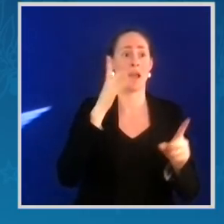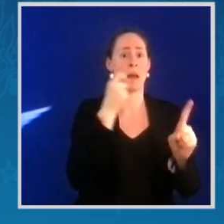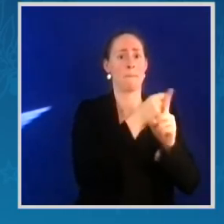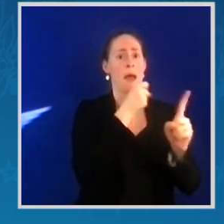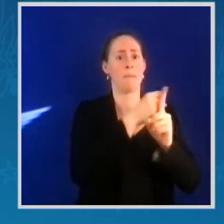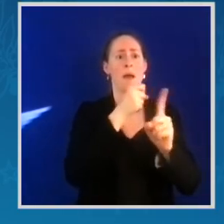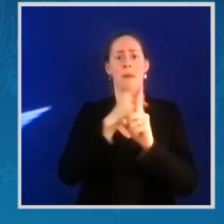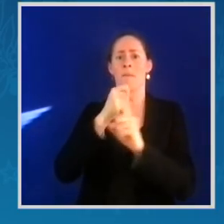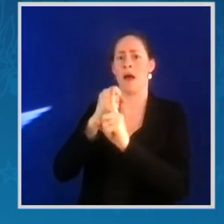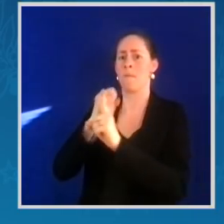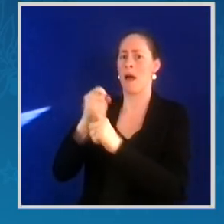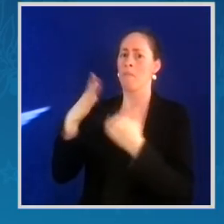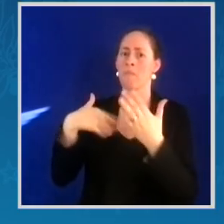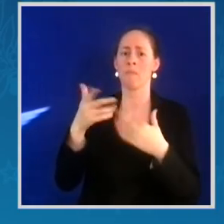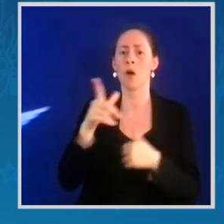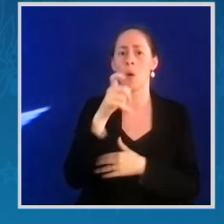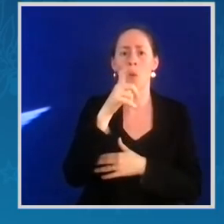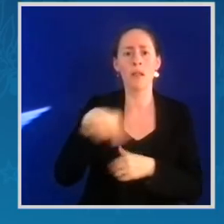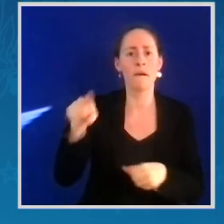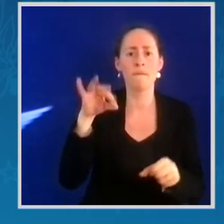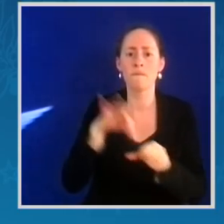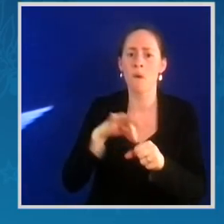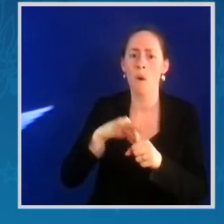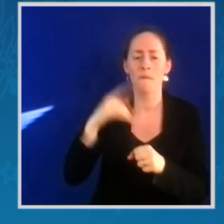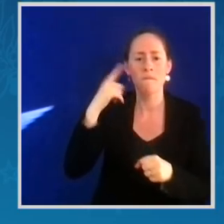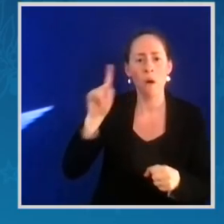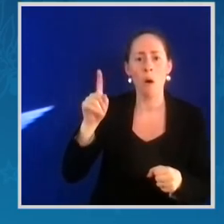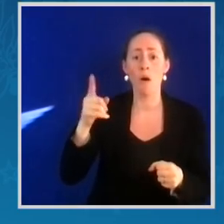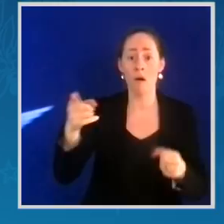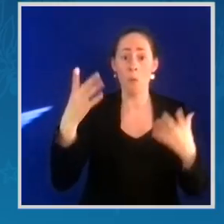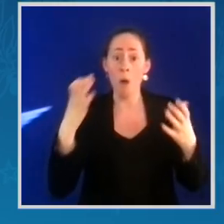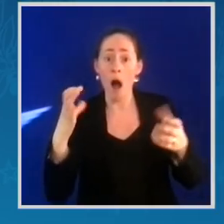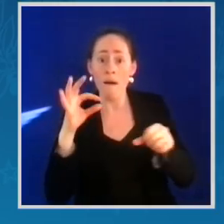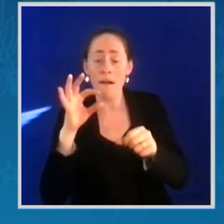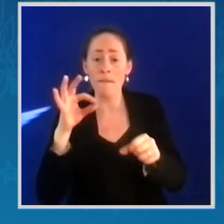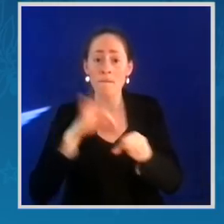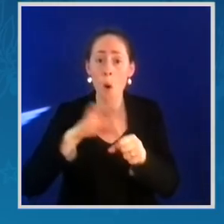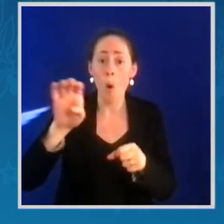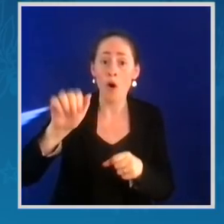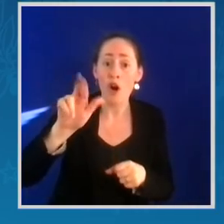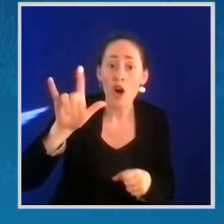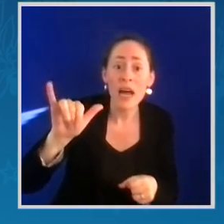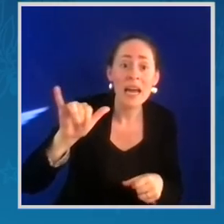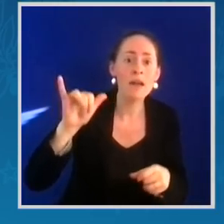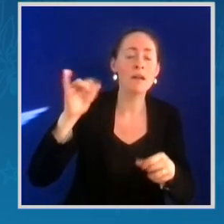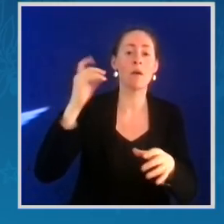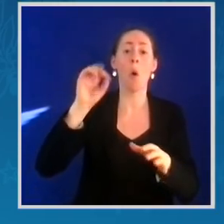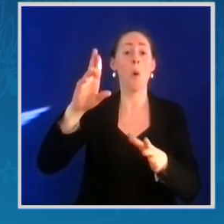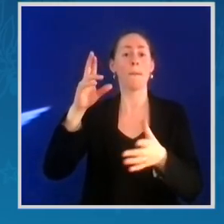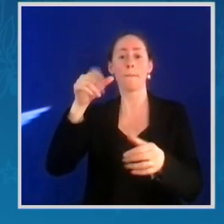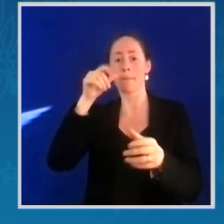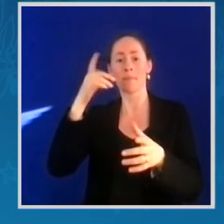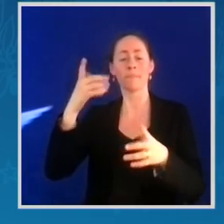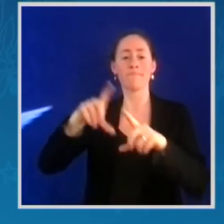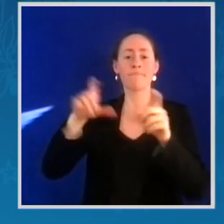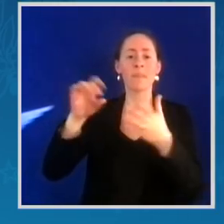early voting, vote by mail, drop boxes. Those boxes don't have a signed Democrat or Republican.